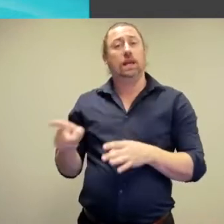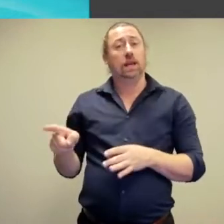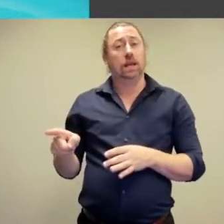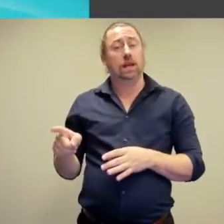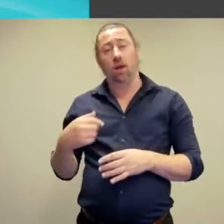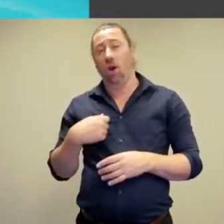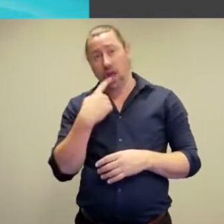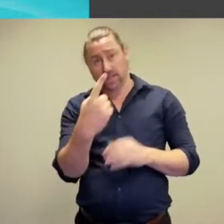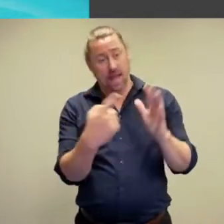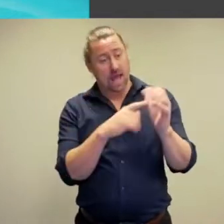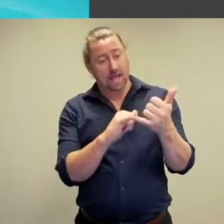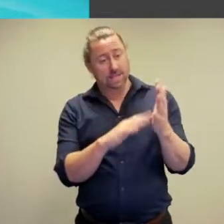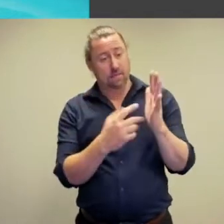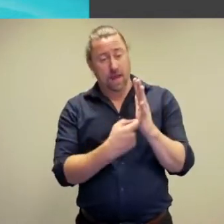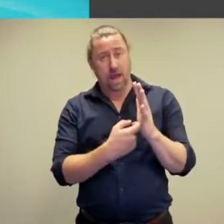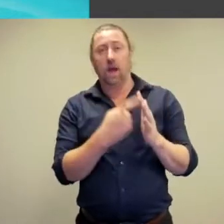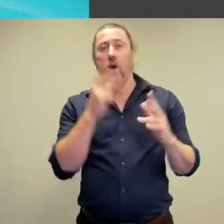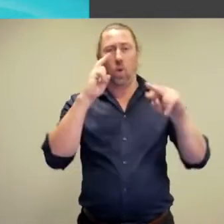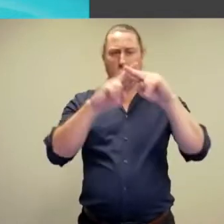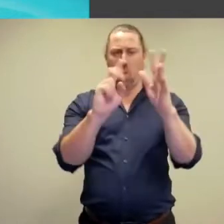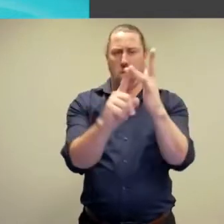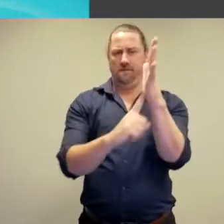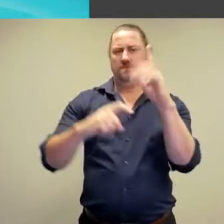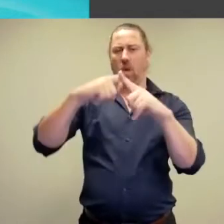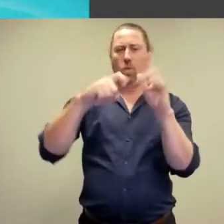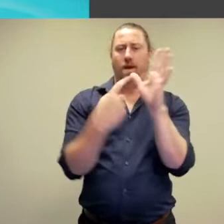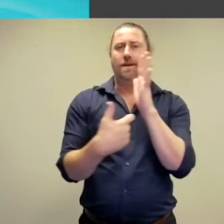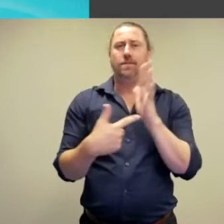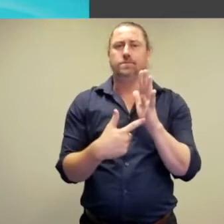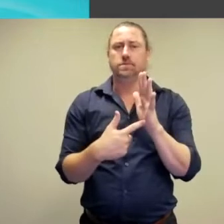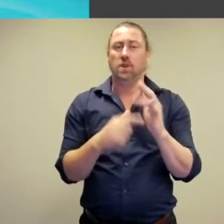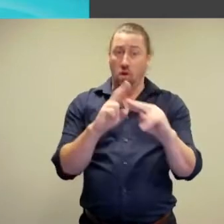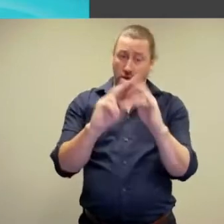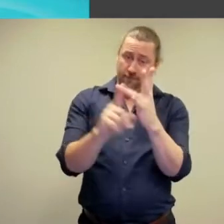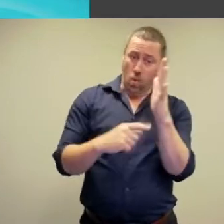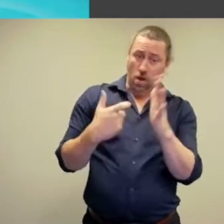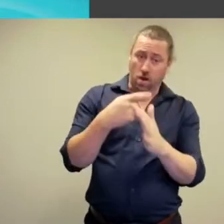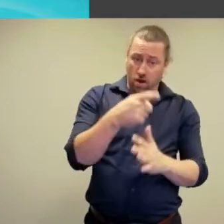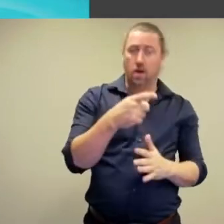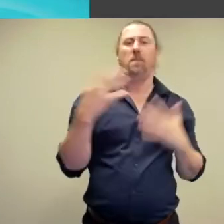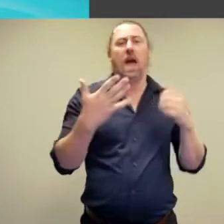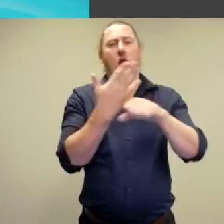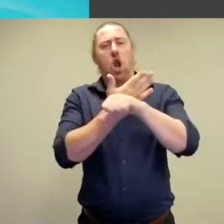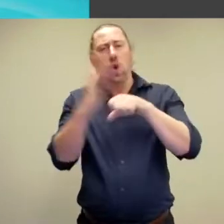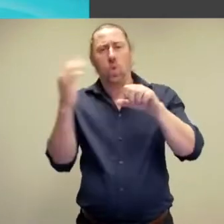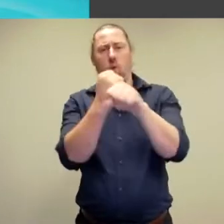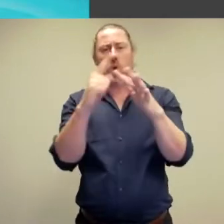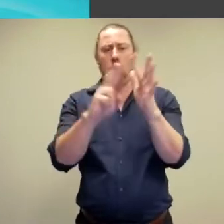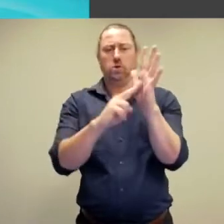ASMR is a folk art and what I mean by that